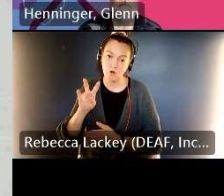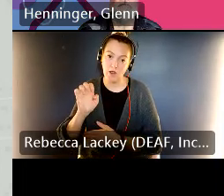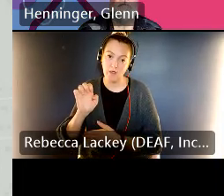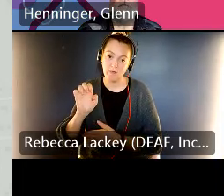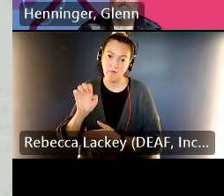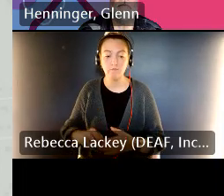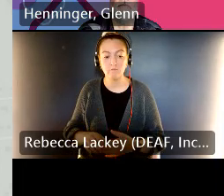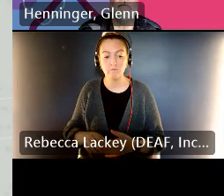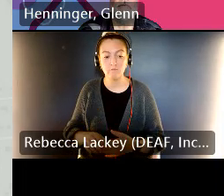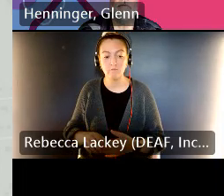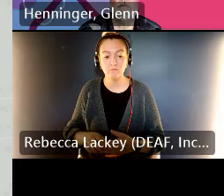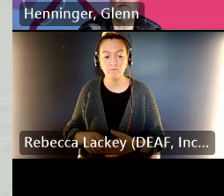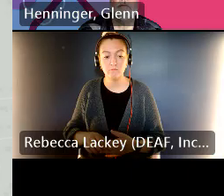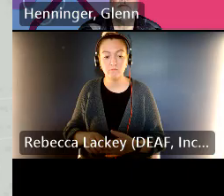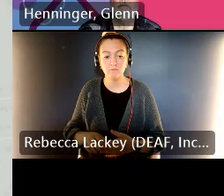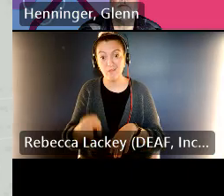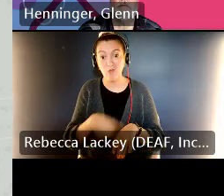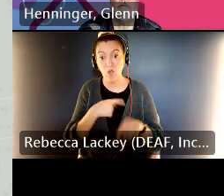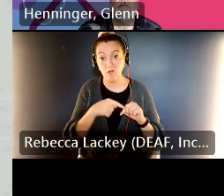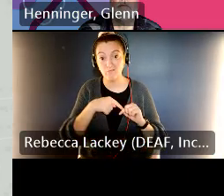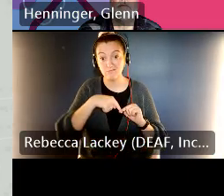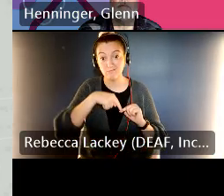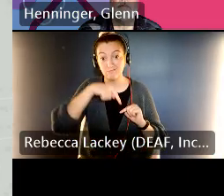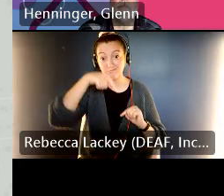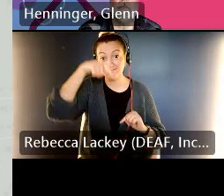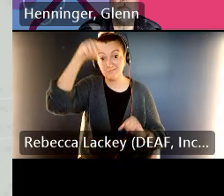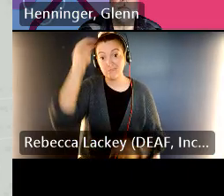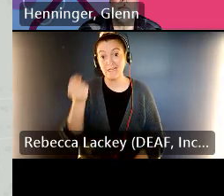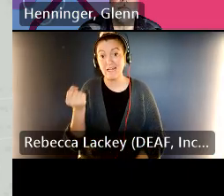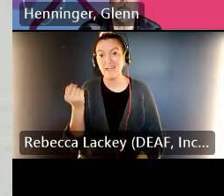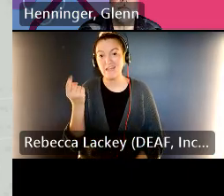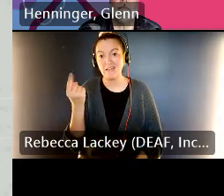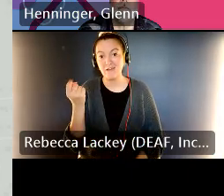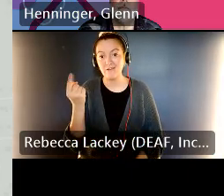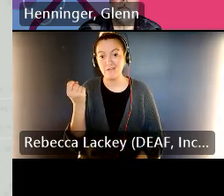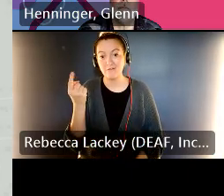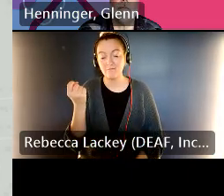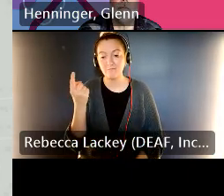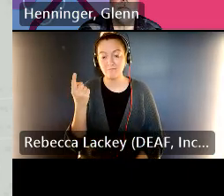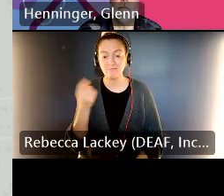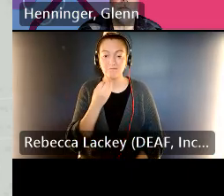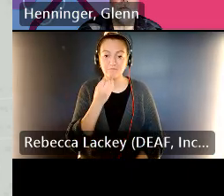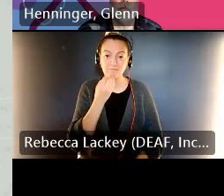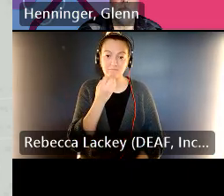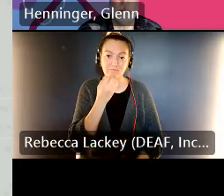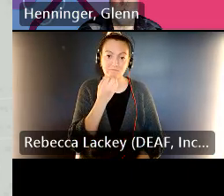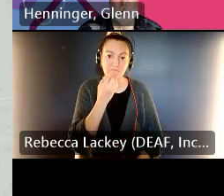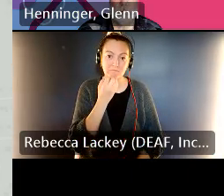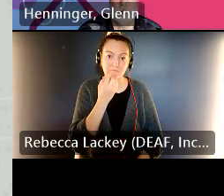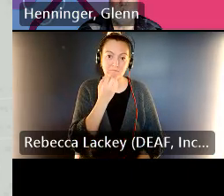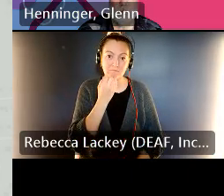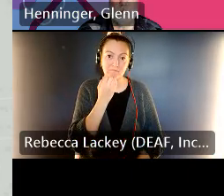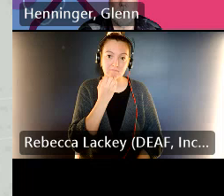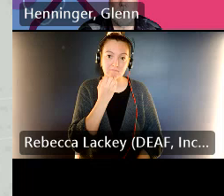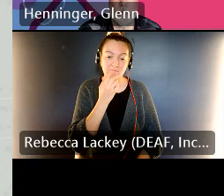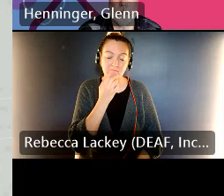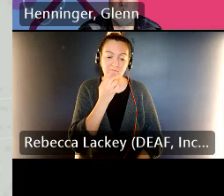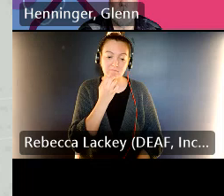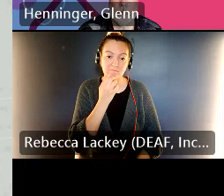It's a long stretch, 11, you can see in the screen.